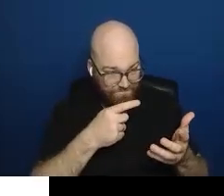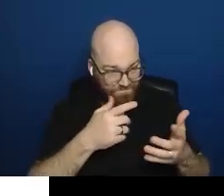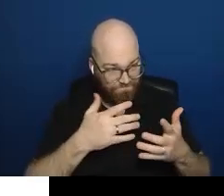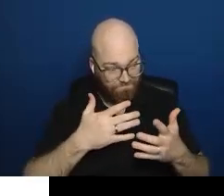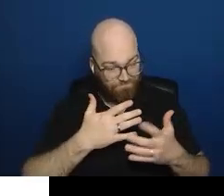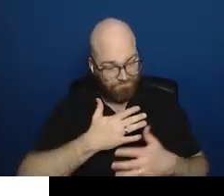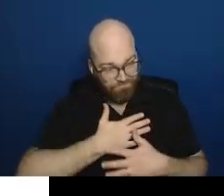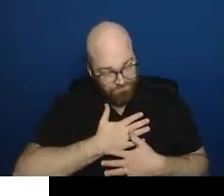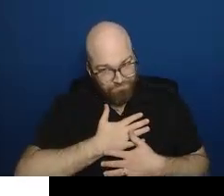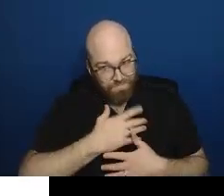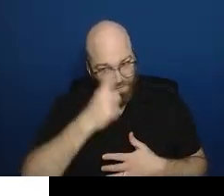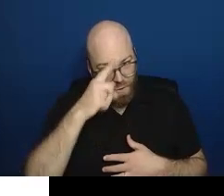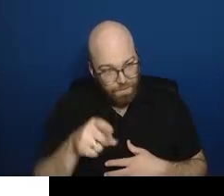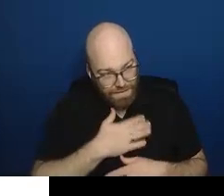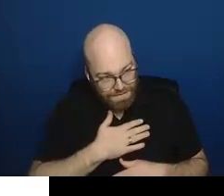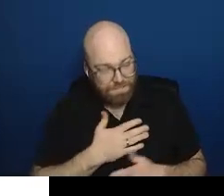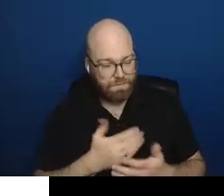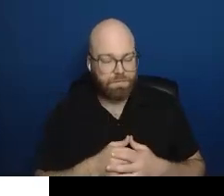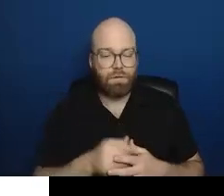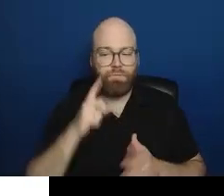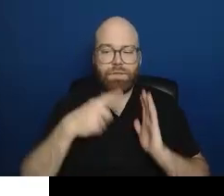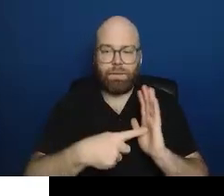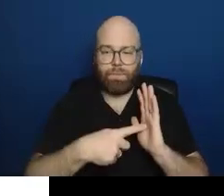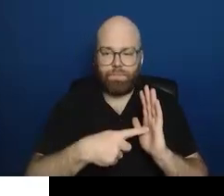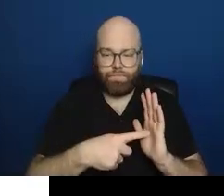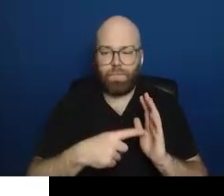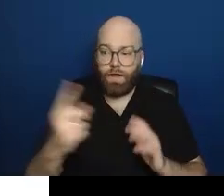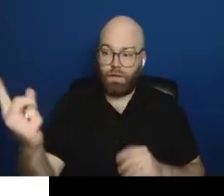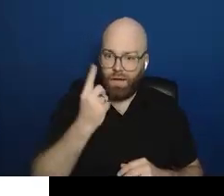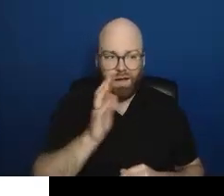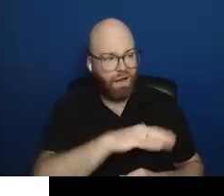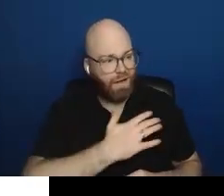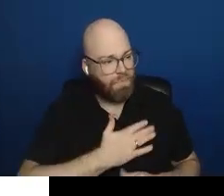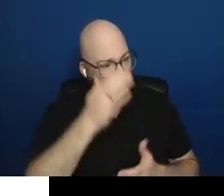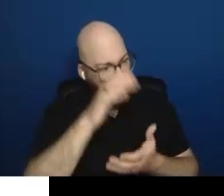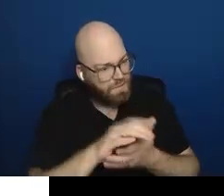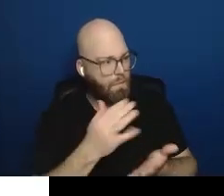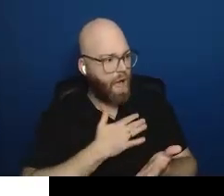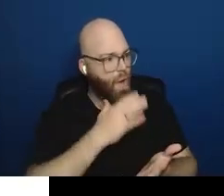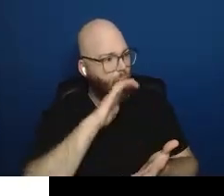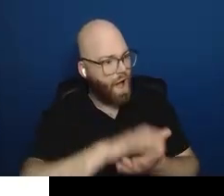coming to the office saying, hey, my husband was detained. Hey, you know, my wife was detained. How can you help me?